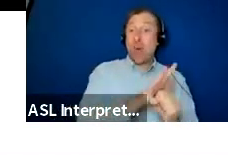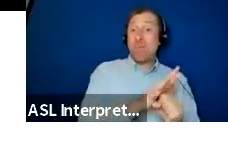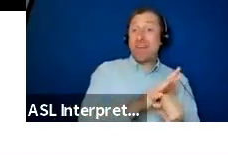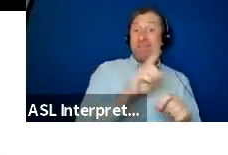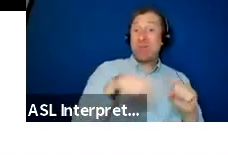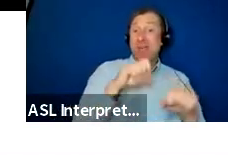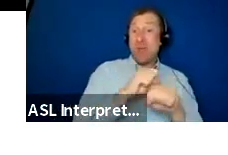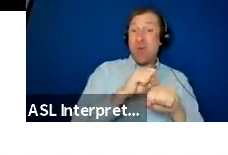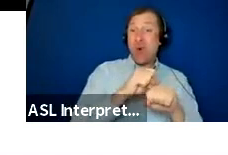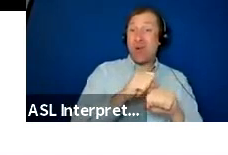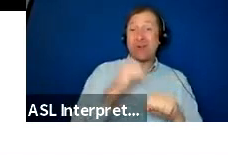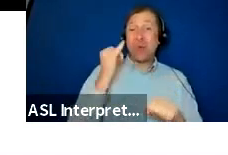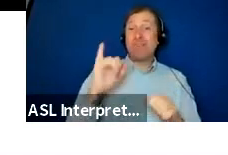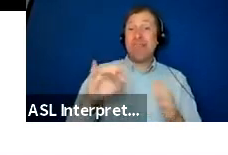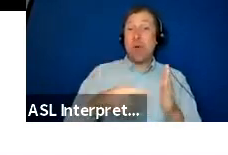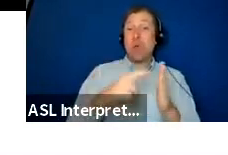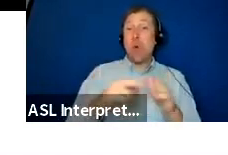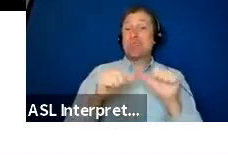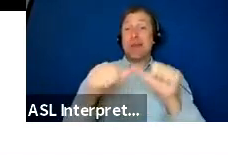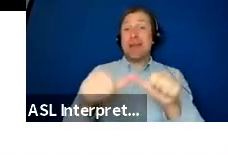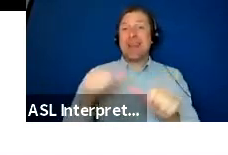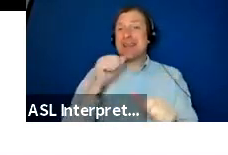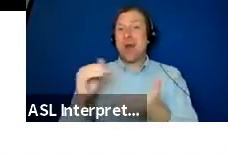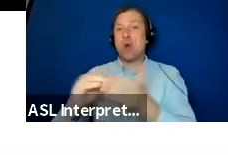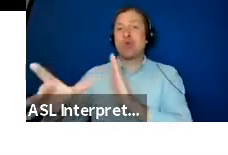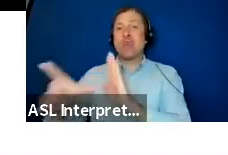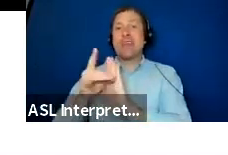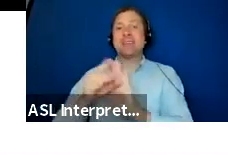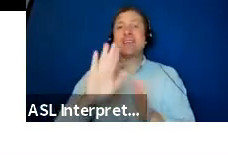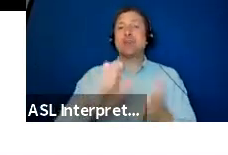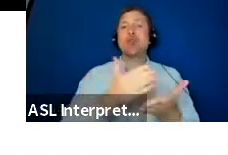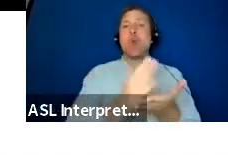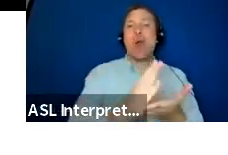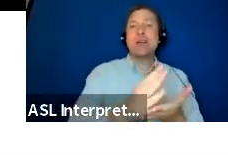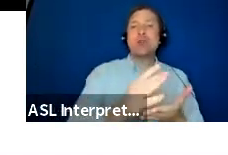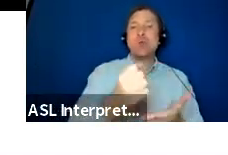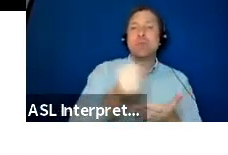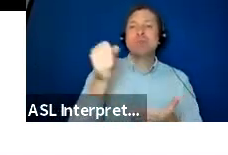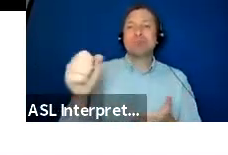If that role is maintained and not recast, and you have a right to go back into that role. Obviously, if it gets recast,